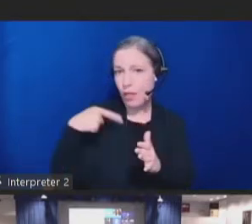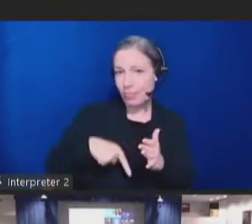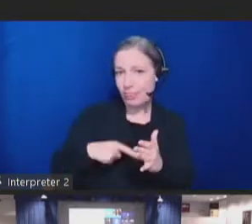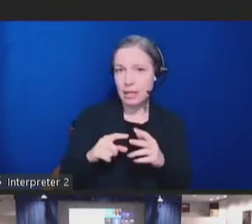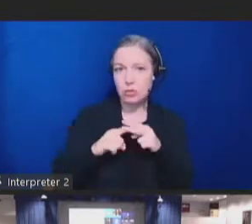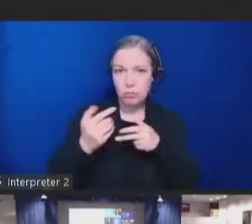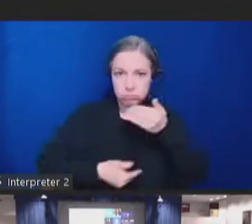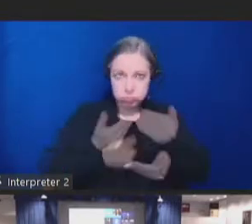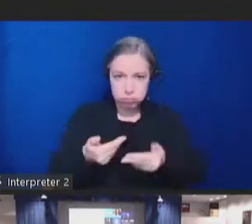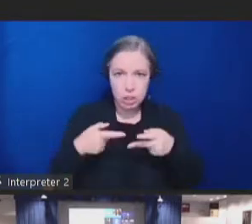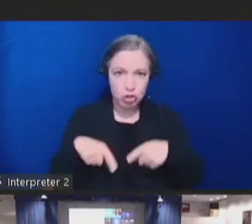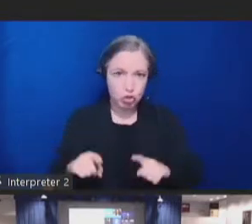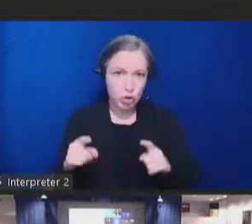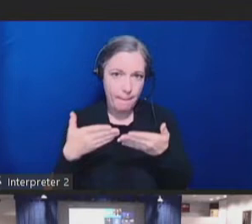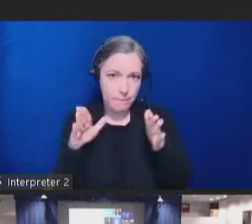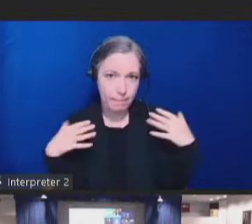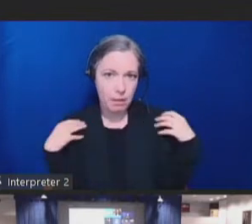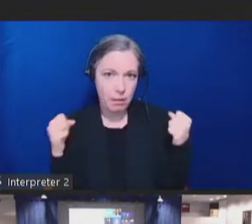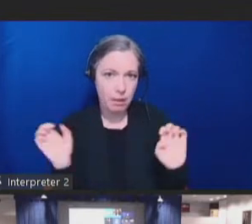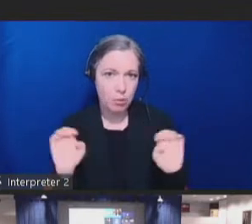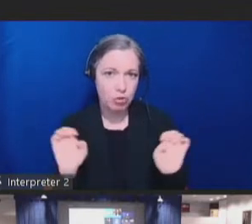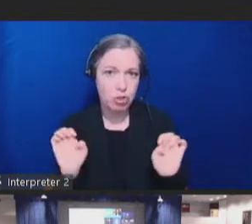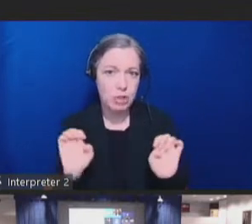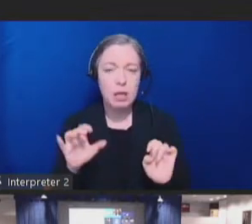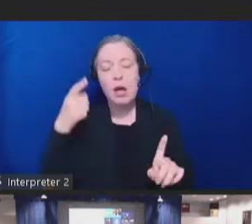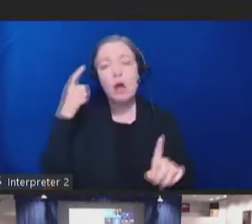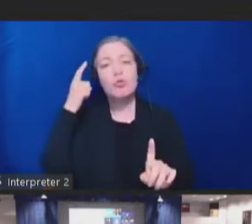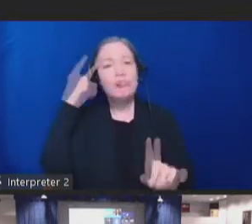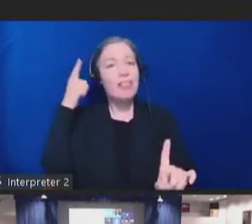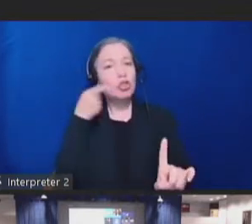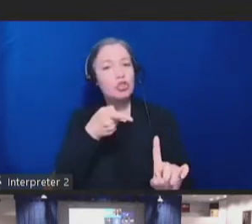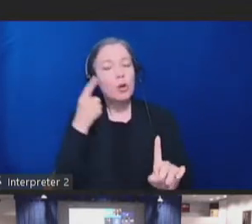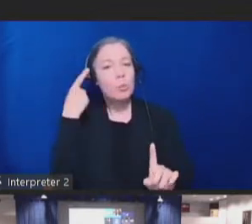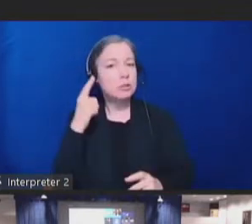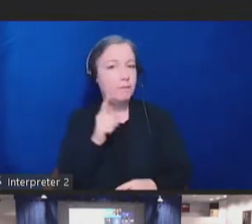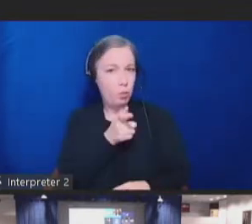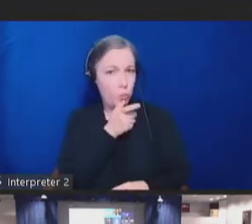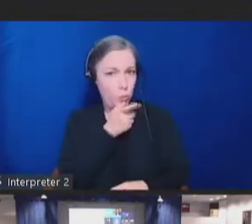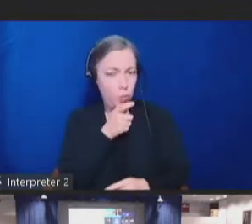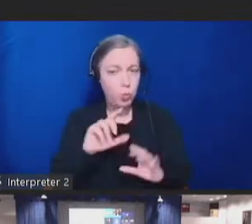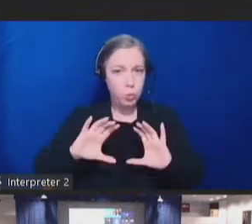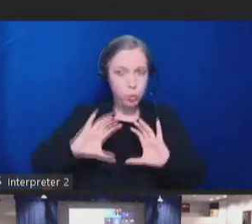The campaign targeted the total market but made very specific investments in populations that